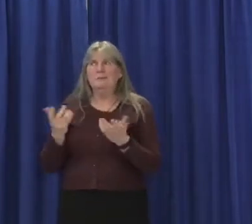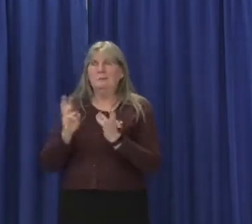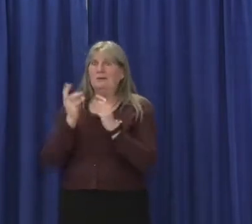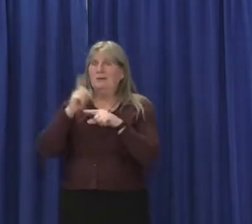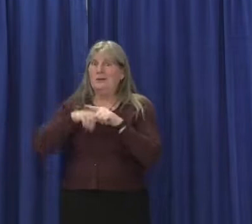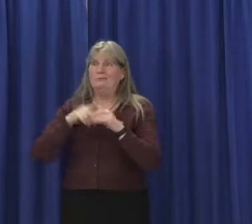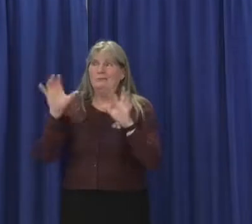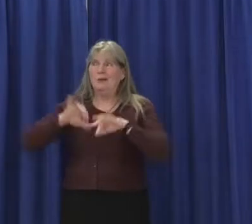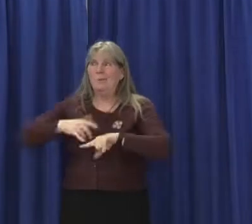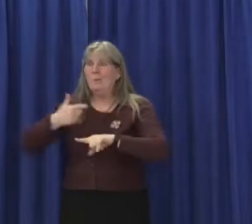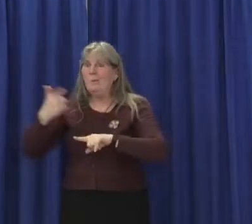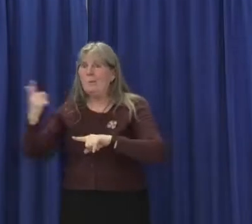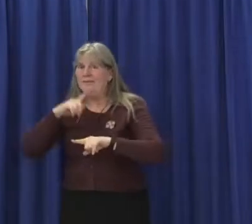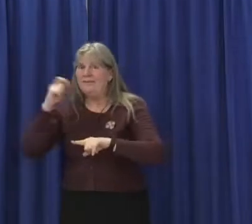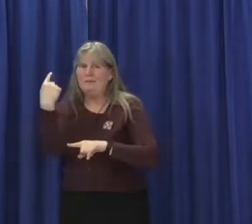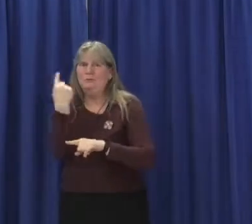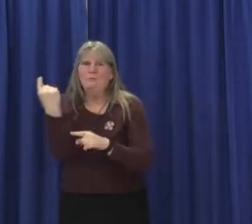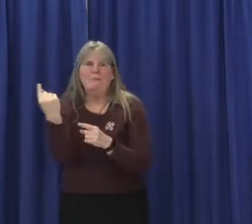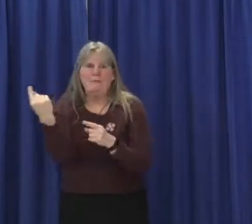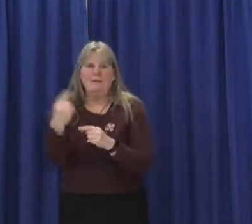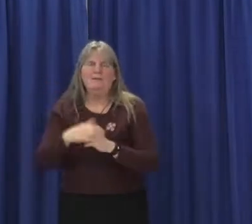And so we've worked with a--